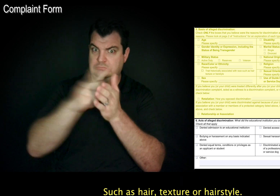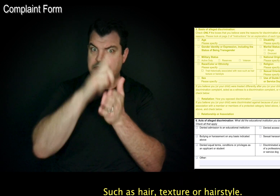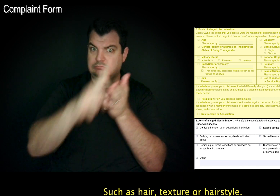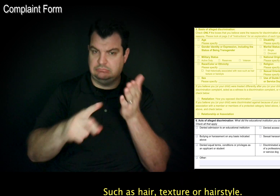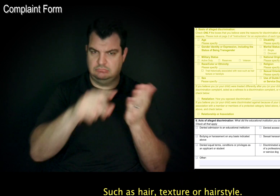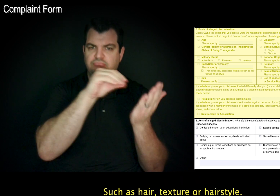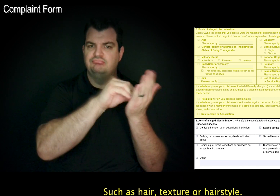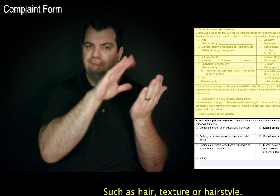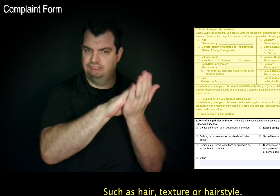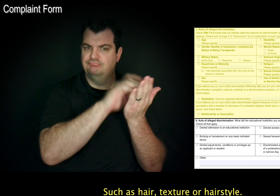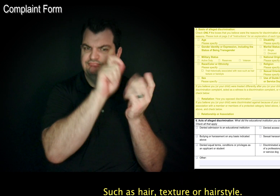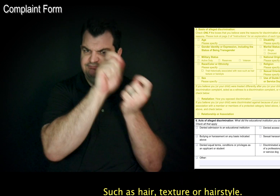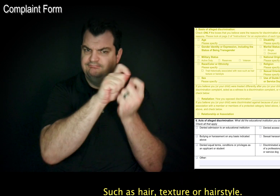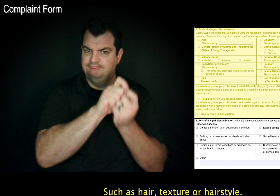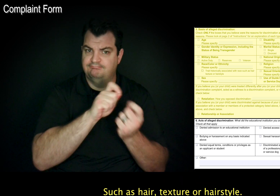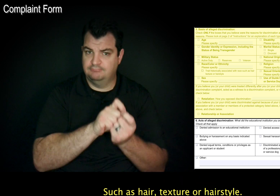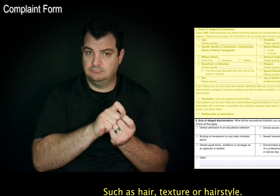Such as hair, texture or hairstyle.